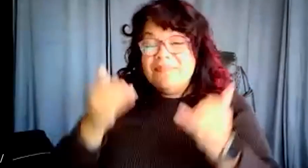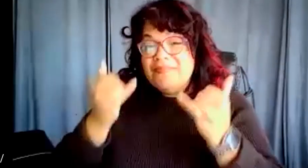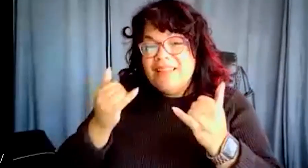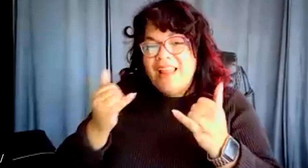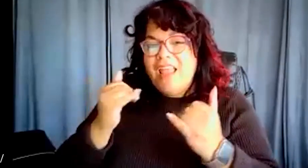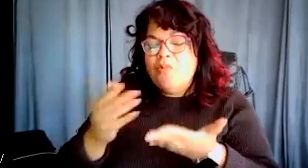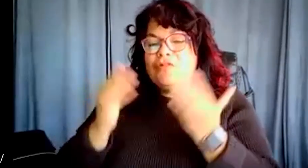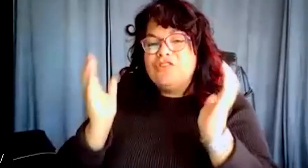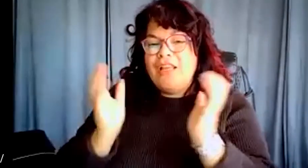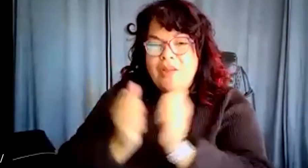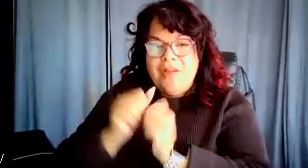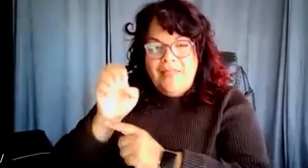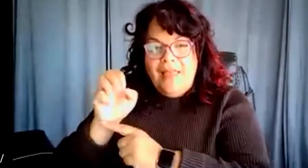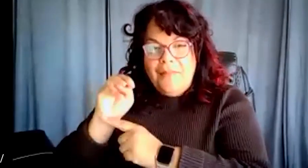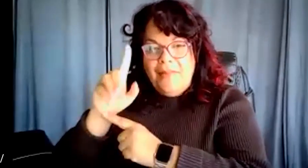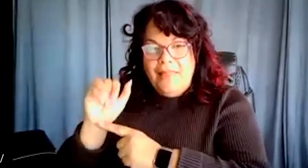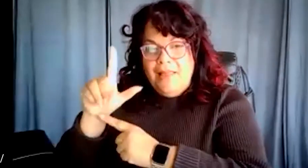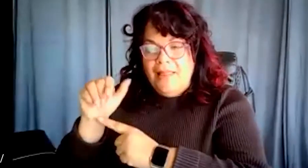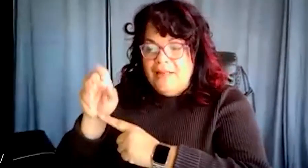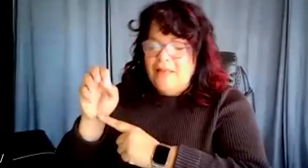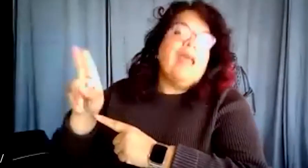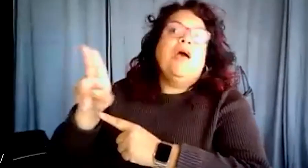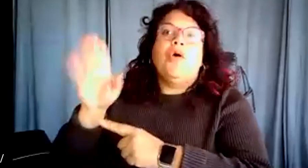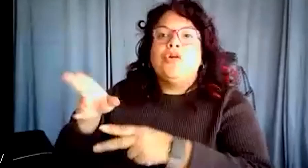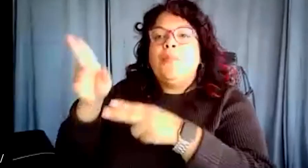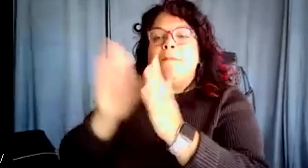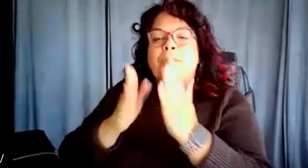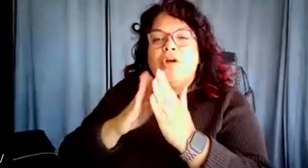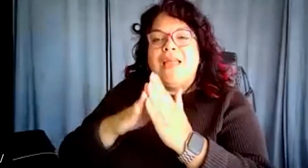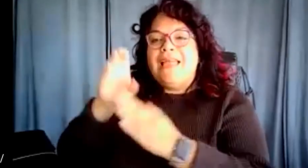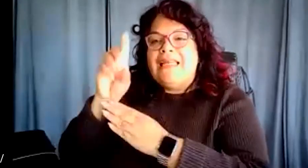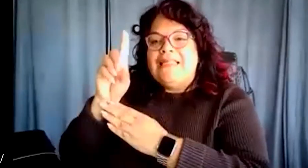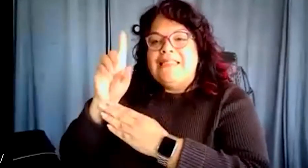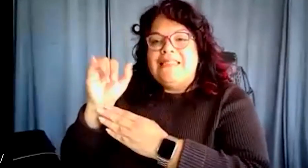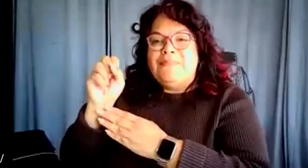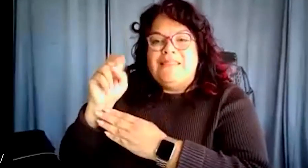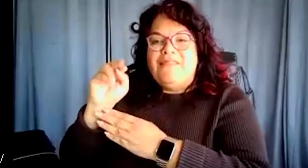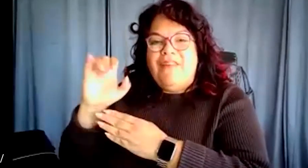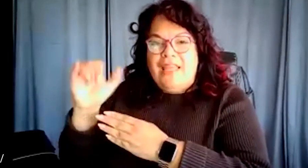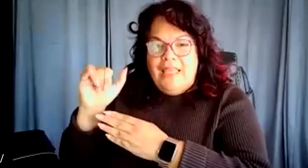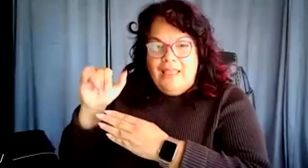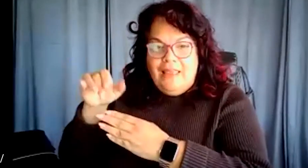Today, we are talking with Emily Ladau, author of Demystifying Disability, about ableism,